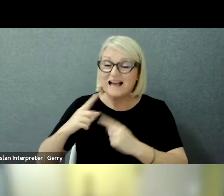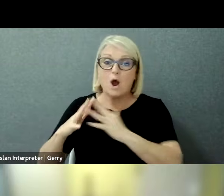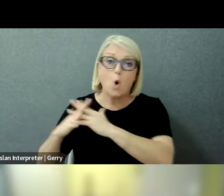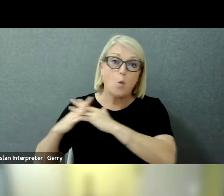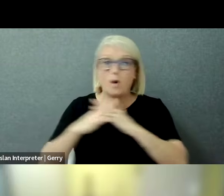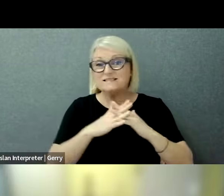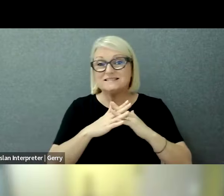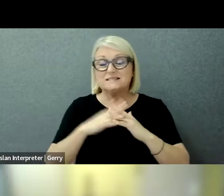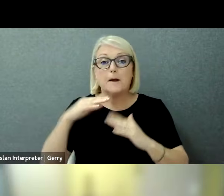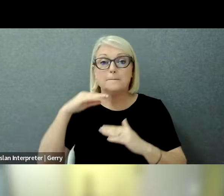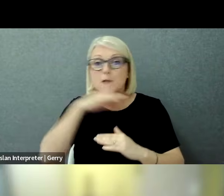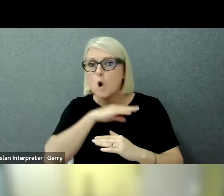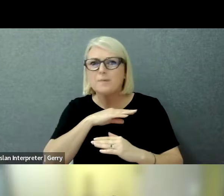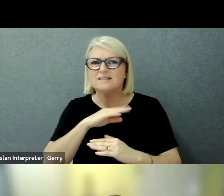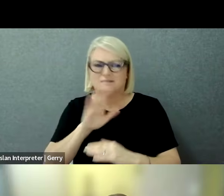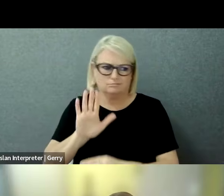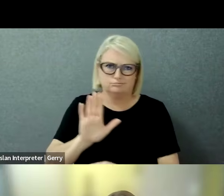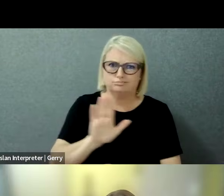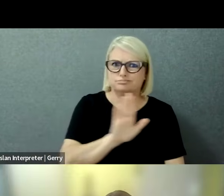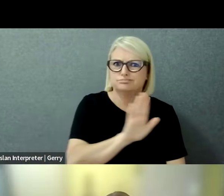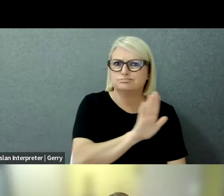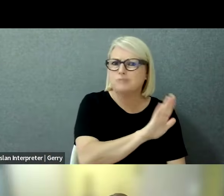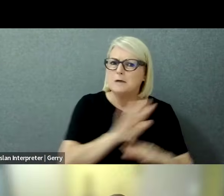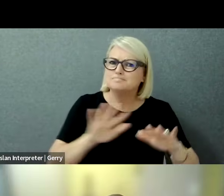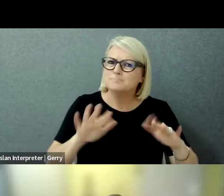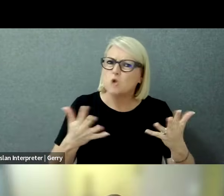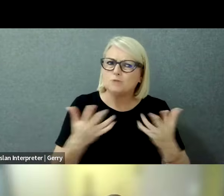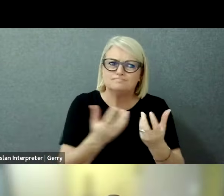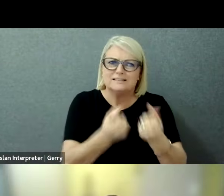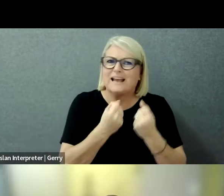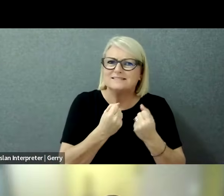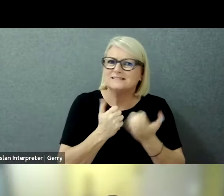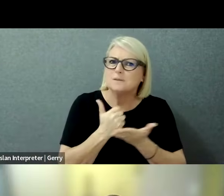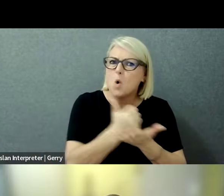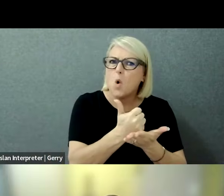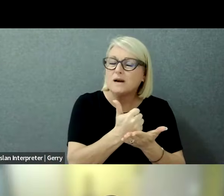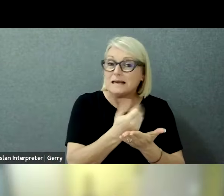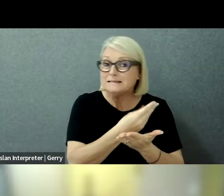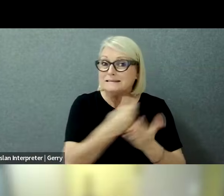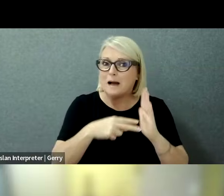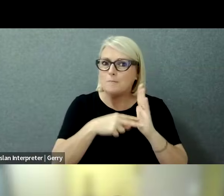their children. And we were hearing tales of waiting lists of 12 to 18 months for services